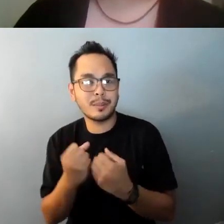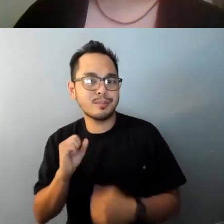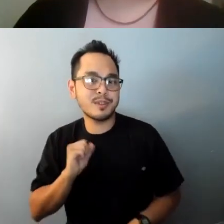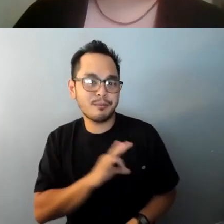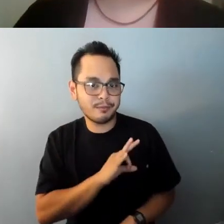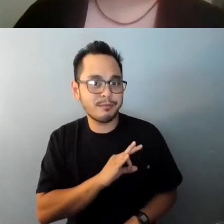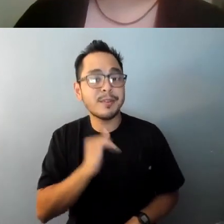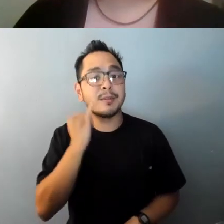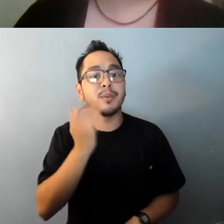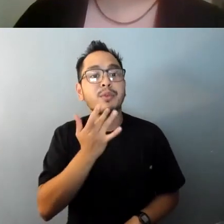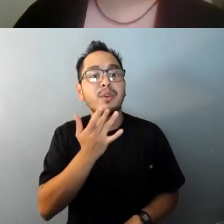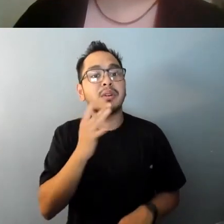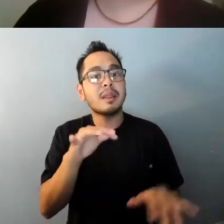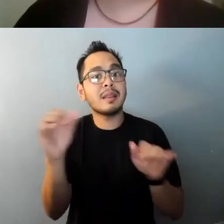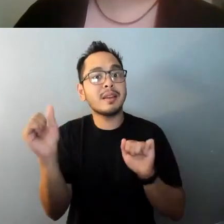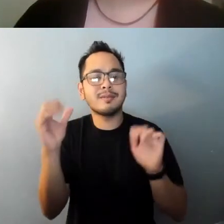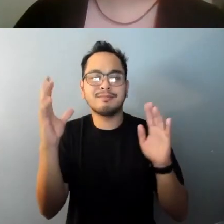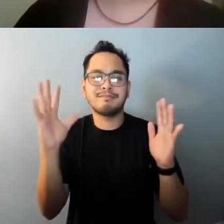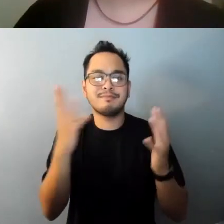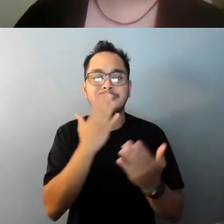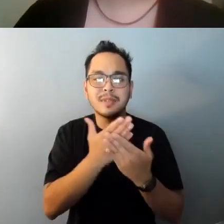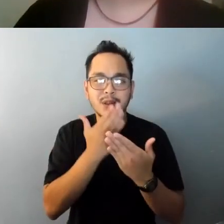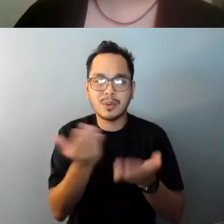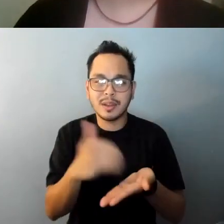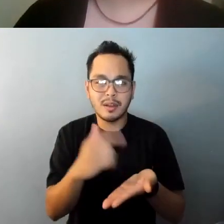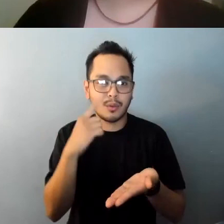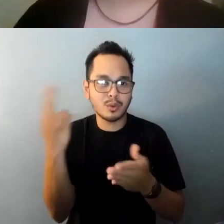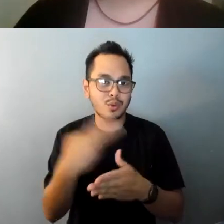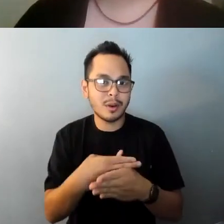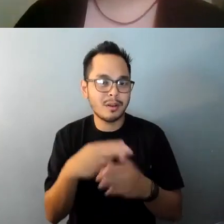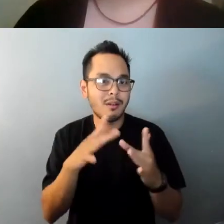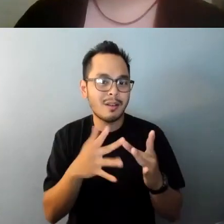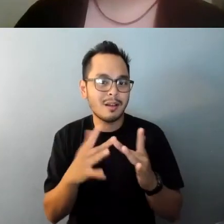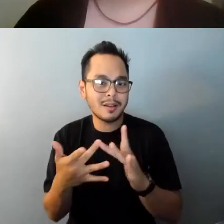I'm going to thank you again so much for joining us online.